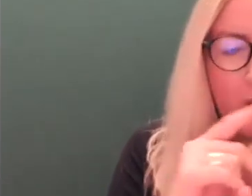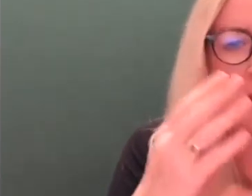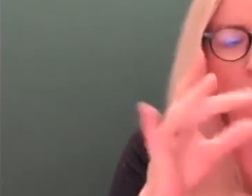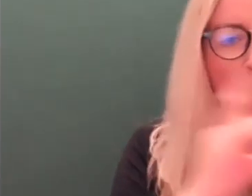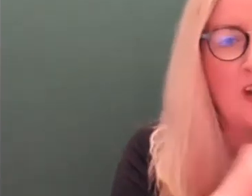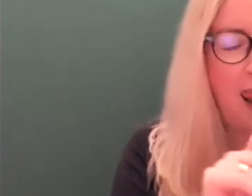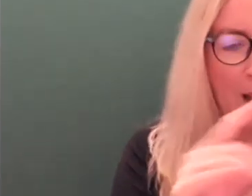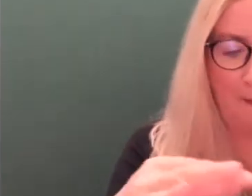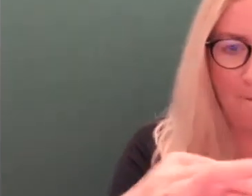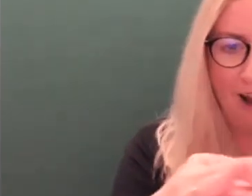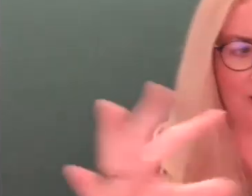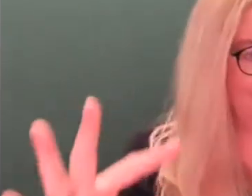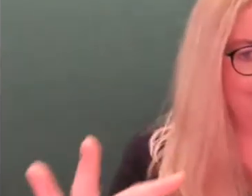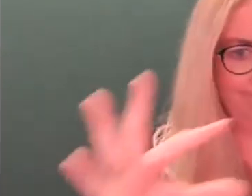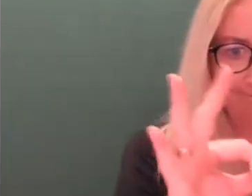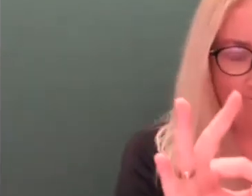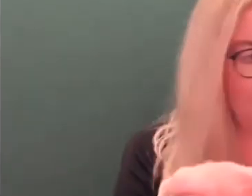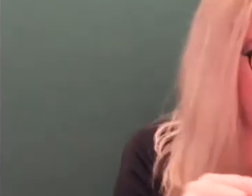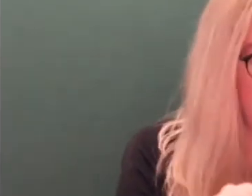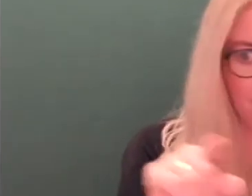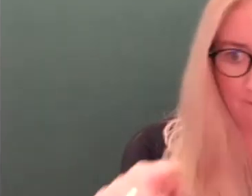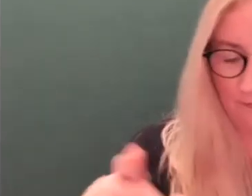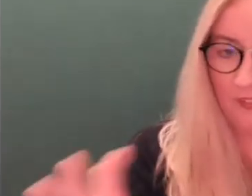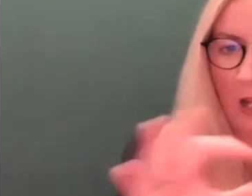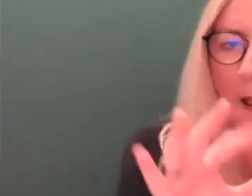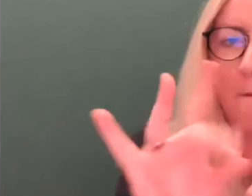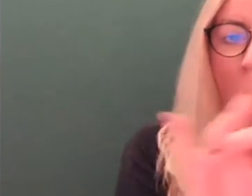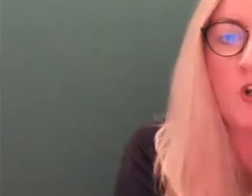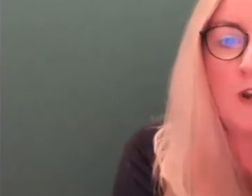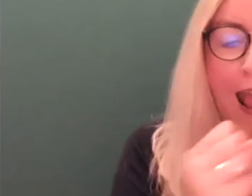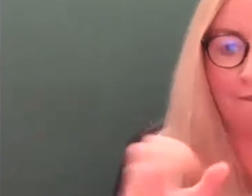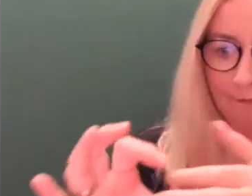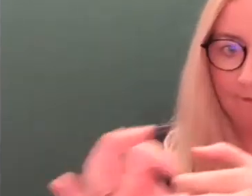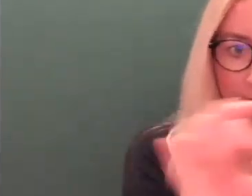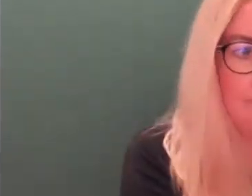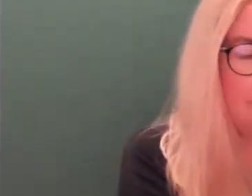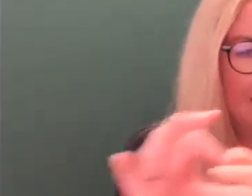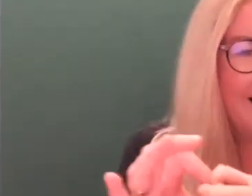those two things if you like, and make sure that there is harmony. If that makes sense Patricia.